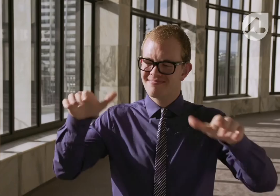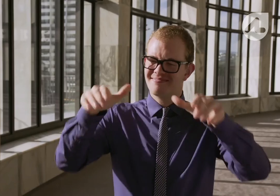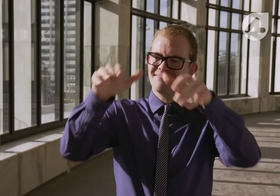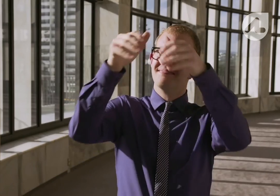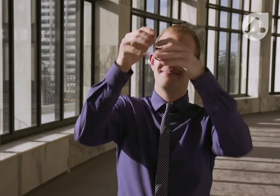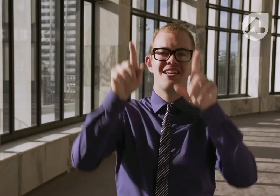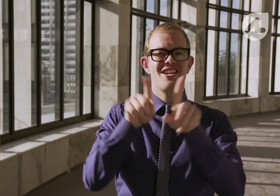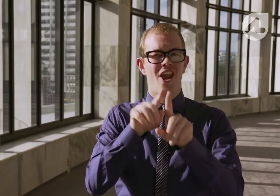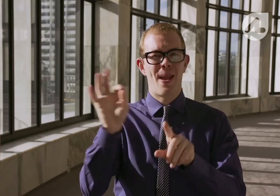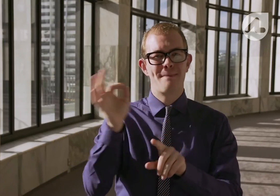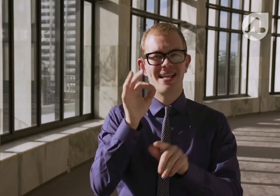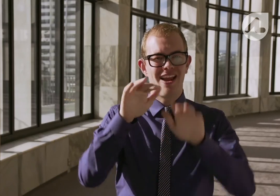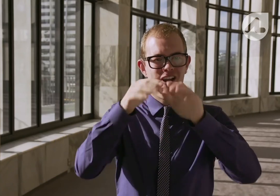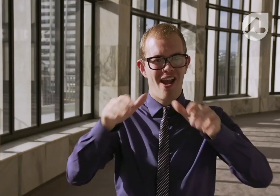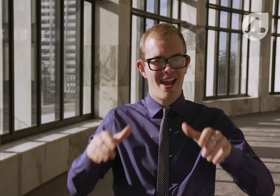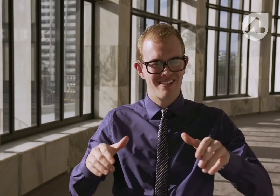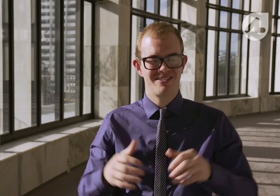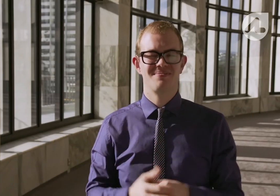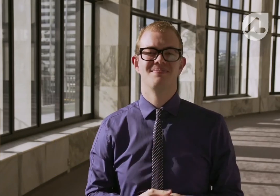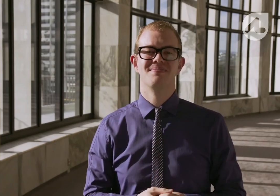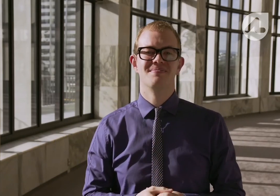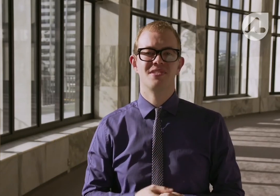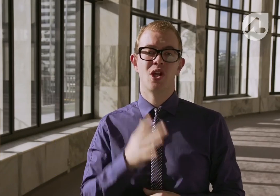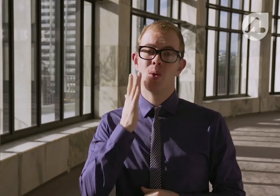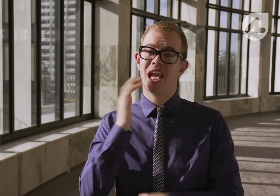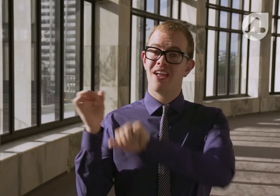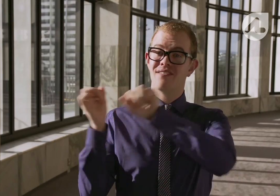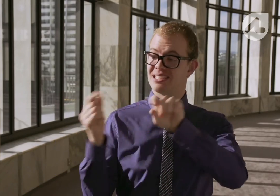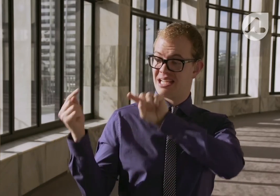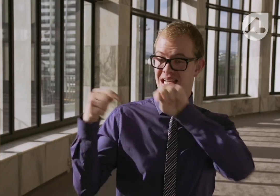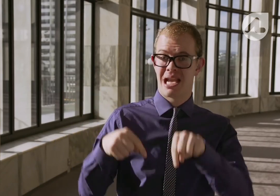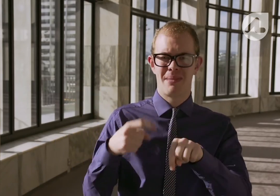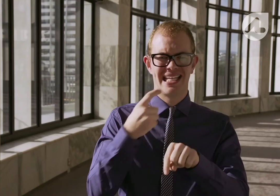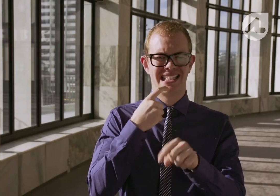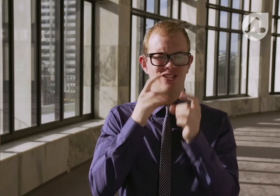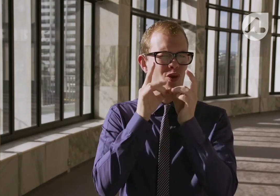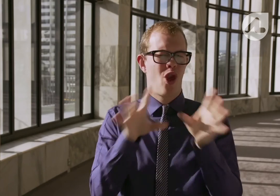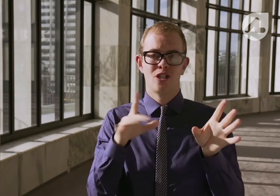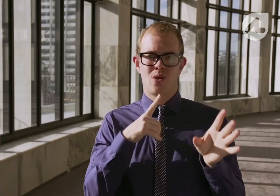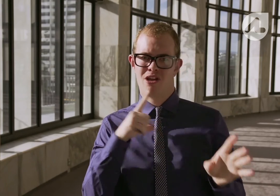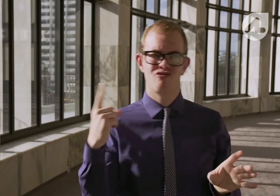It looks like a beehive When people visit, it's easy for them to get lost